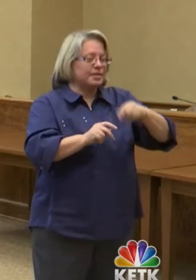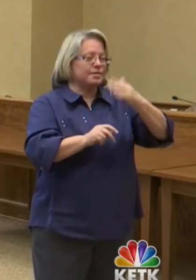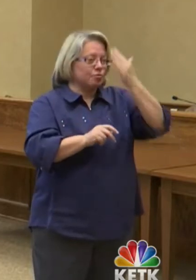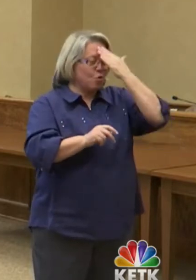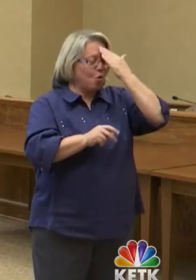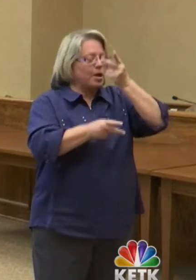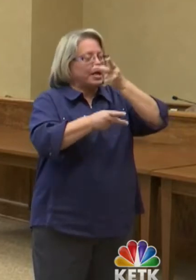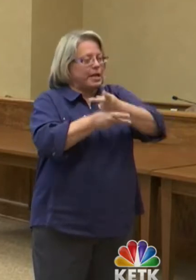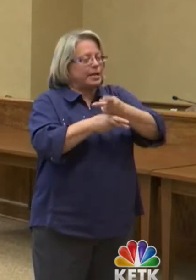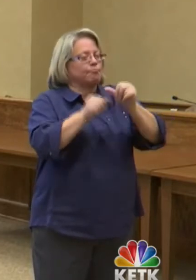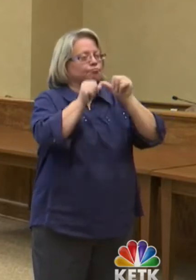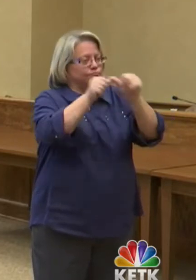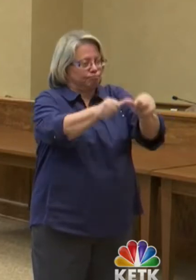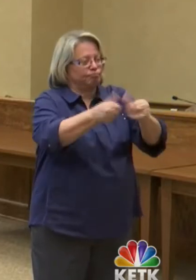DOES MAKE A DIFFERENCE.